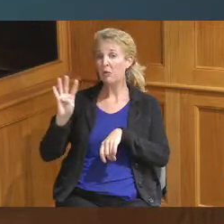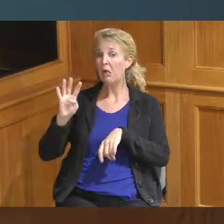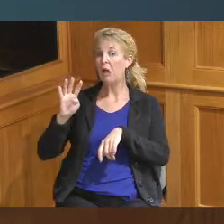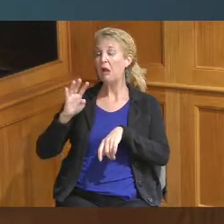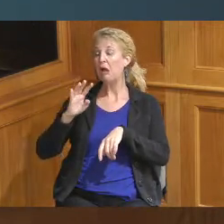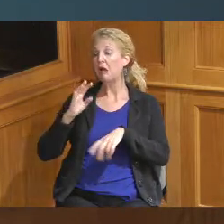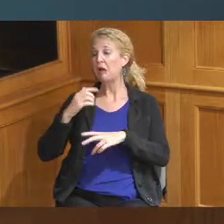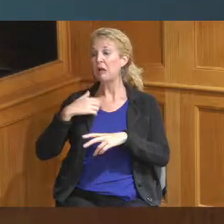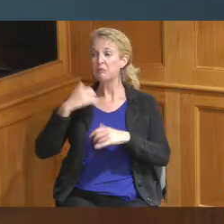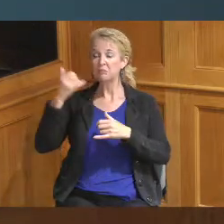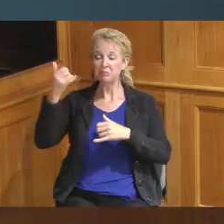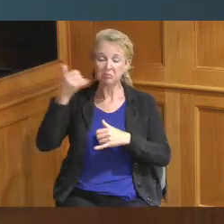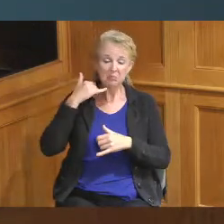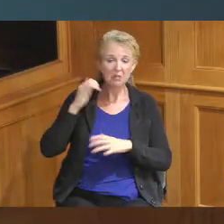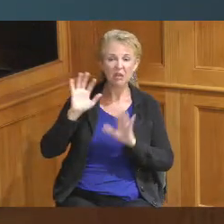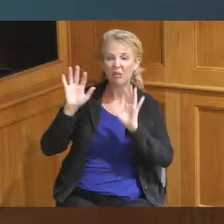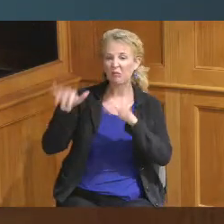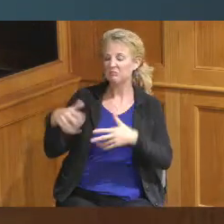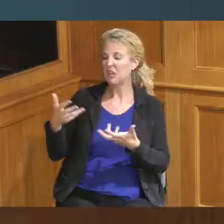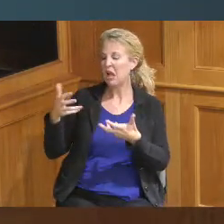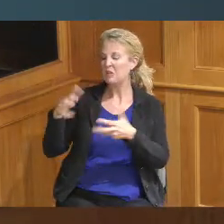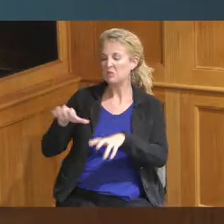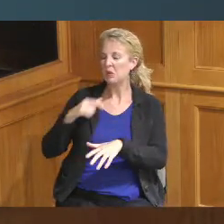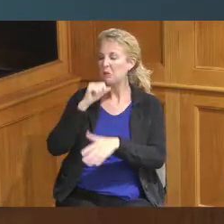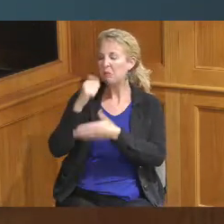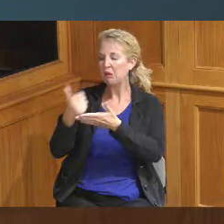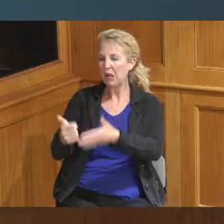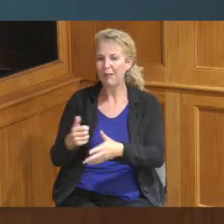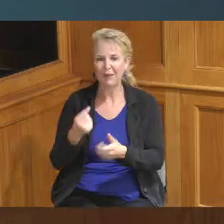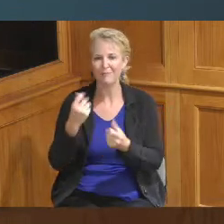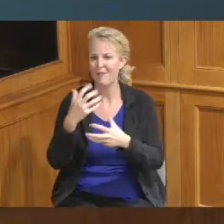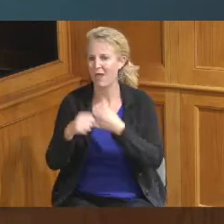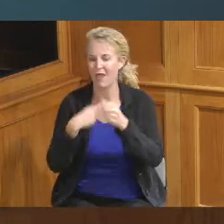to that and that's what it's been years and years and years I mean we've got different leadership